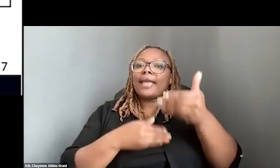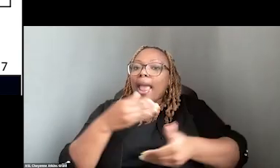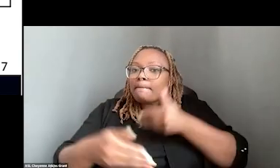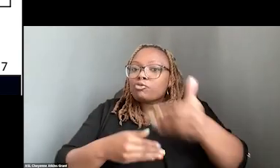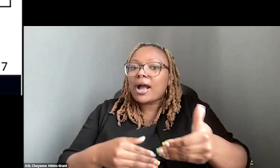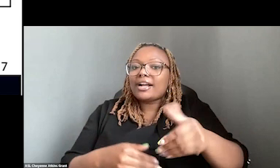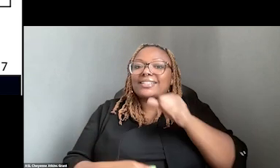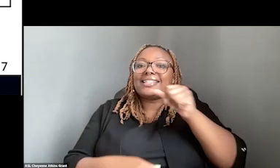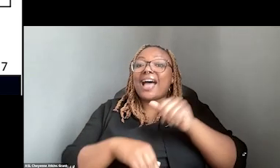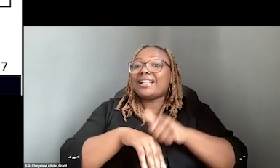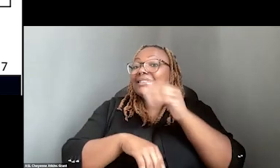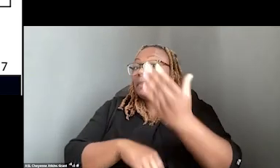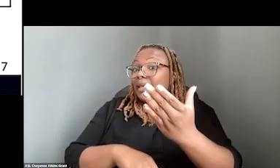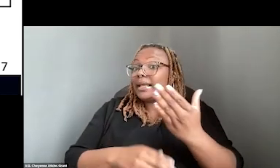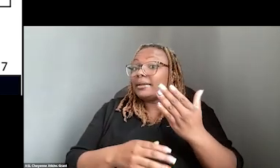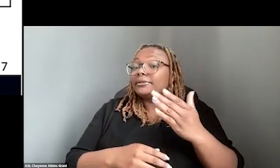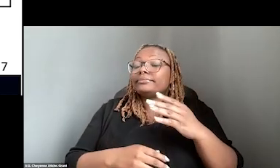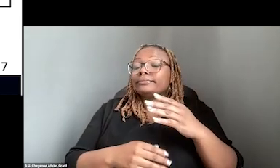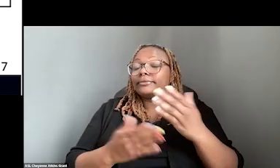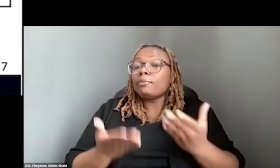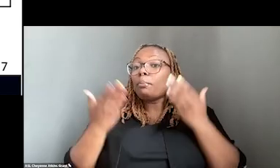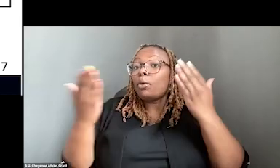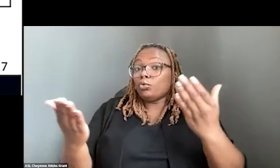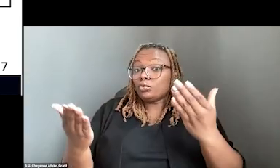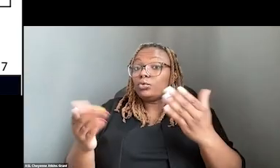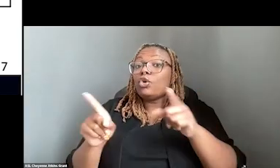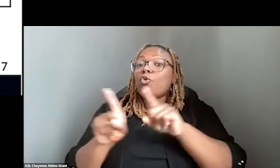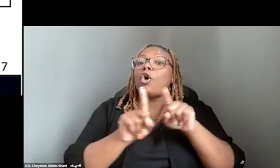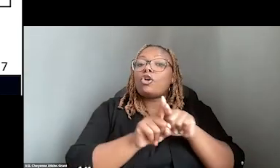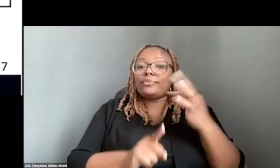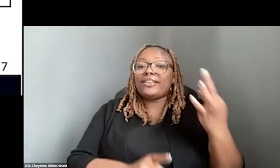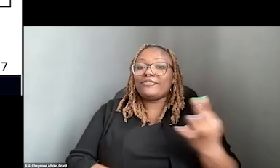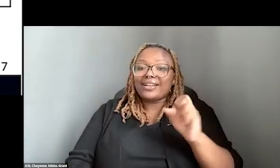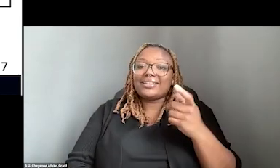non-submitted FastLane proposal data will also be Friday, September 29th.